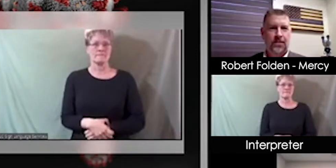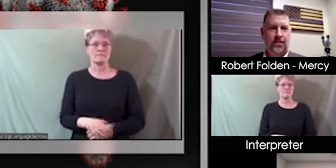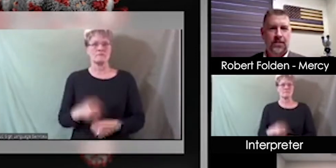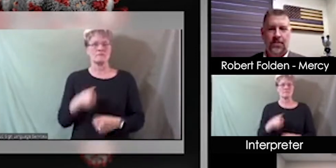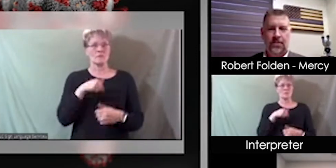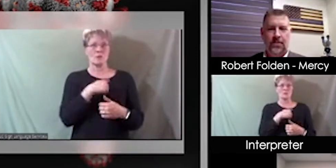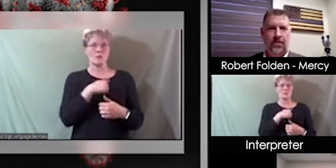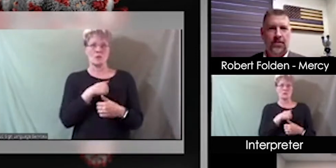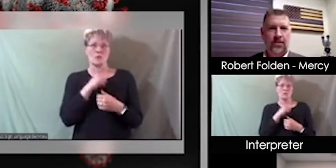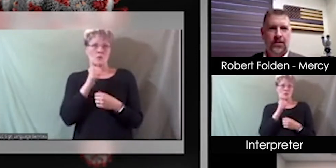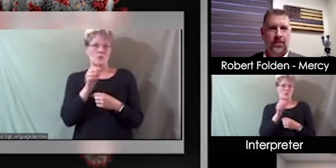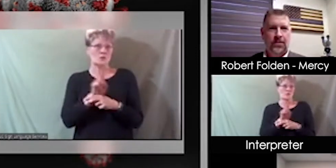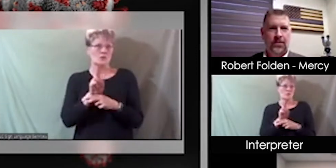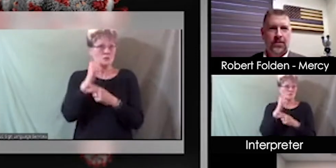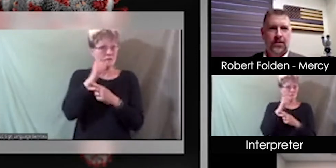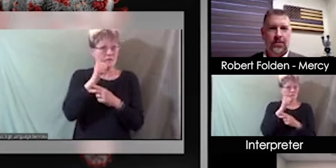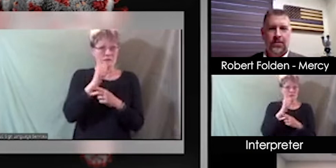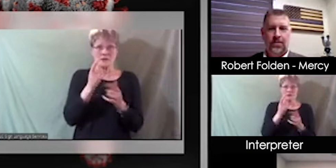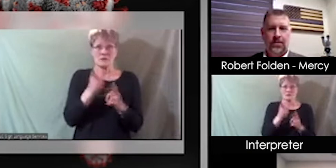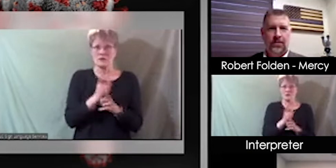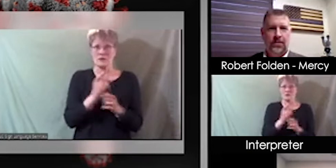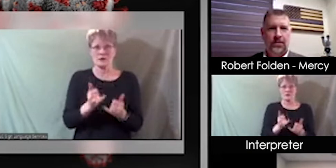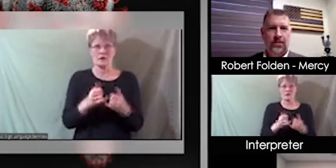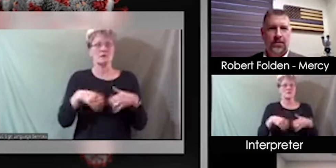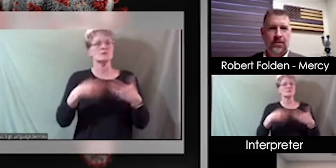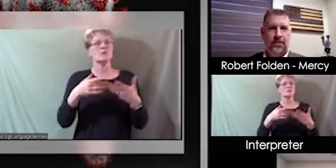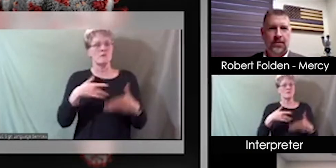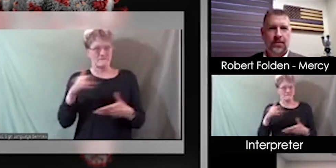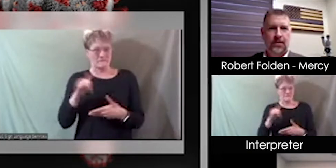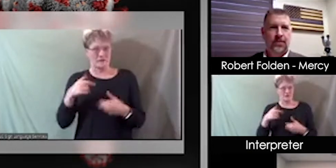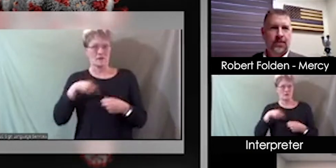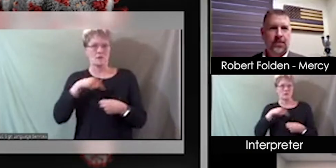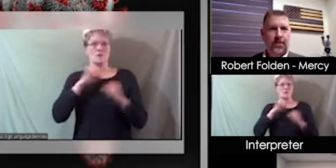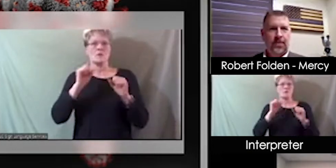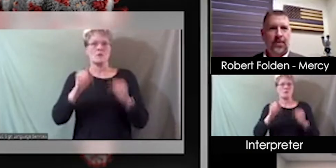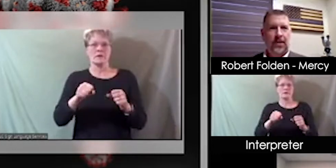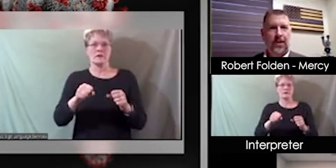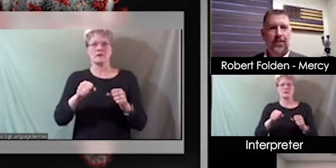can definitely accommodate a fair amount of a surge, if needed.